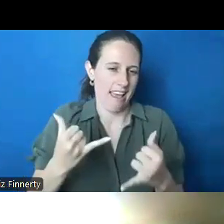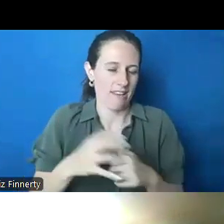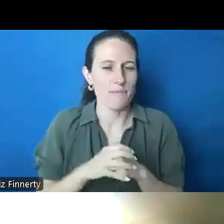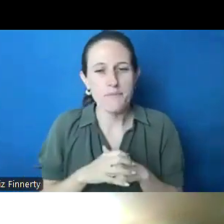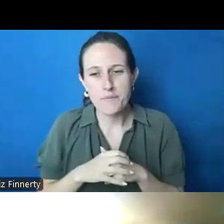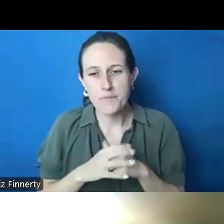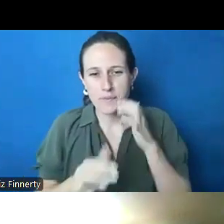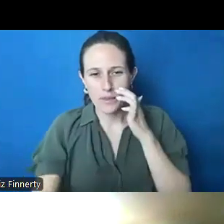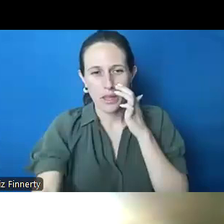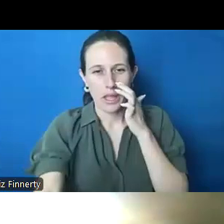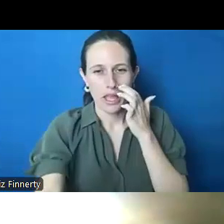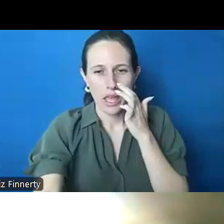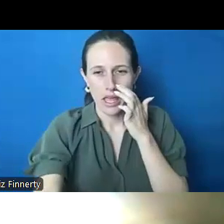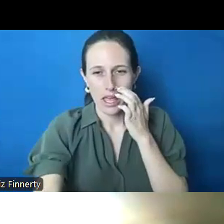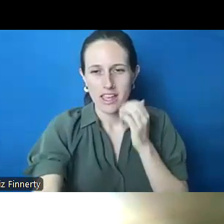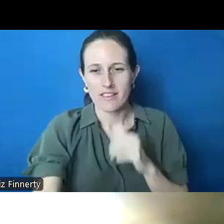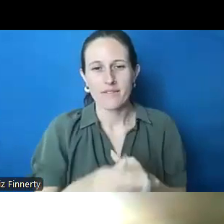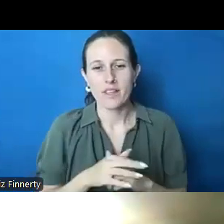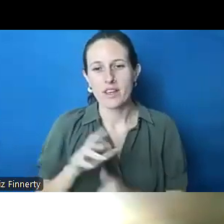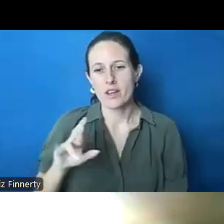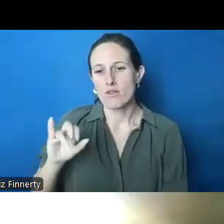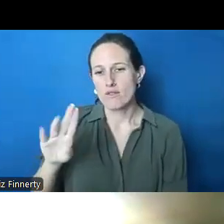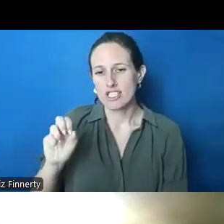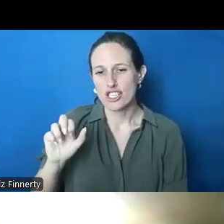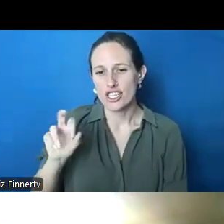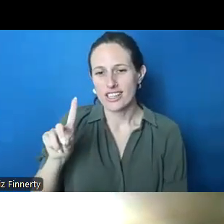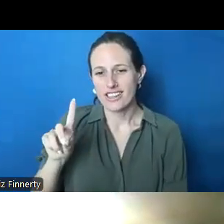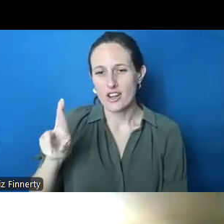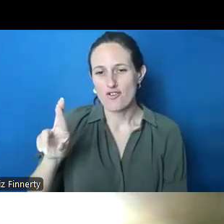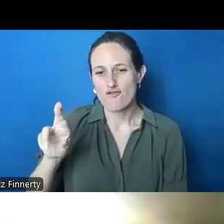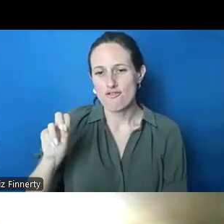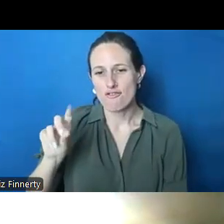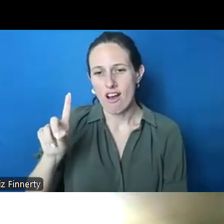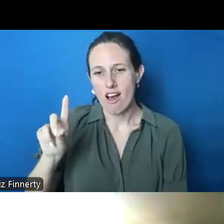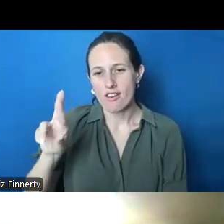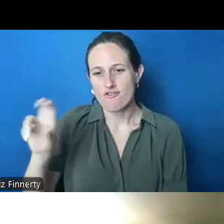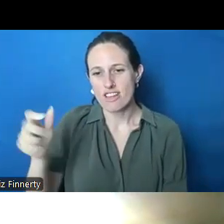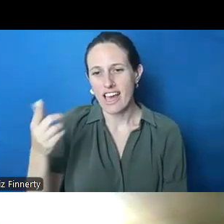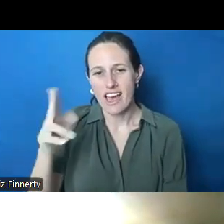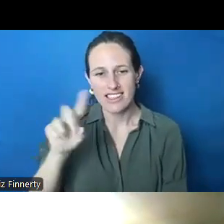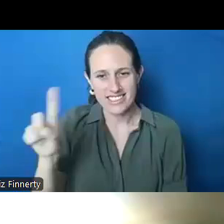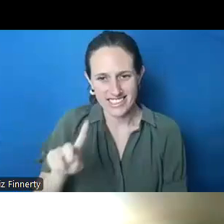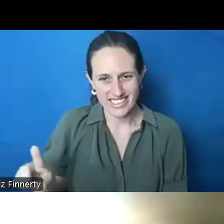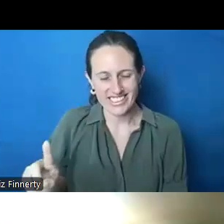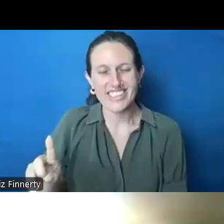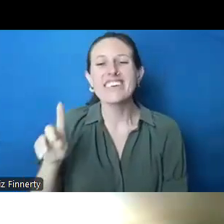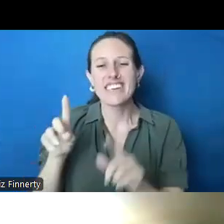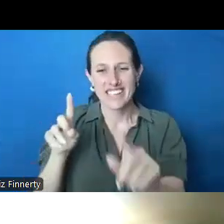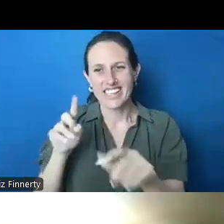Rodriguez. Richard is both an attorney, as well as the ADA coordinator for the City of Lawrence. In addition he's a member of the advisory board for